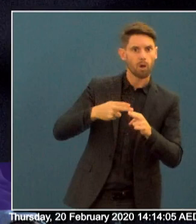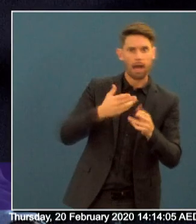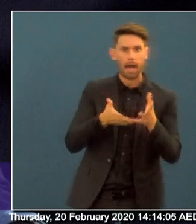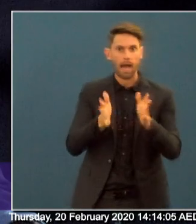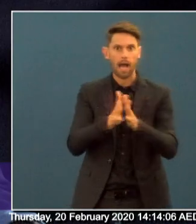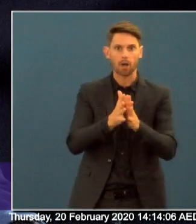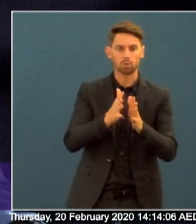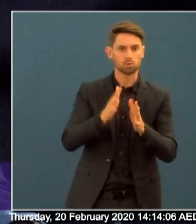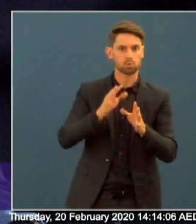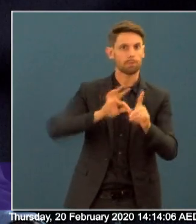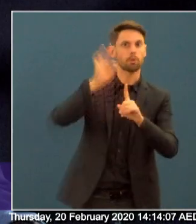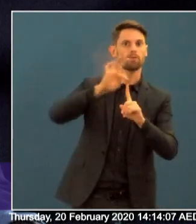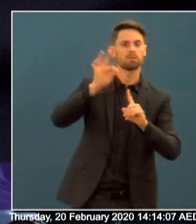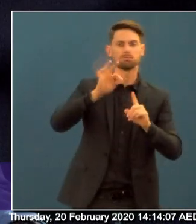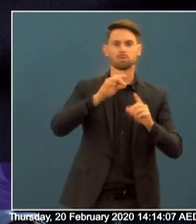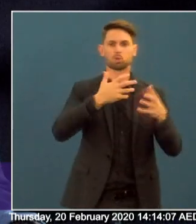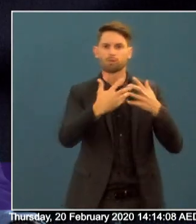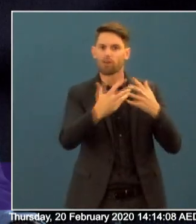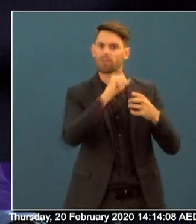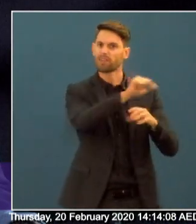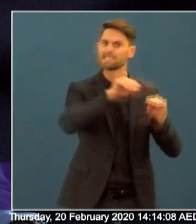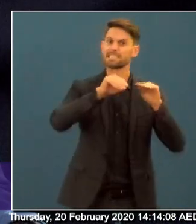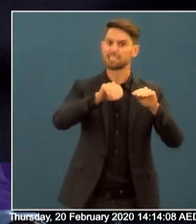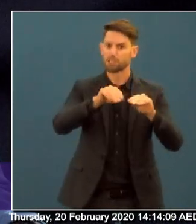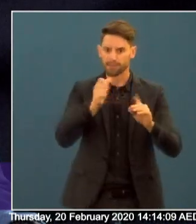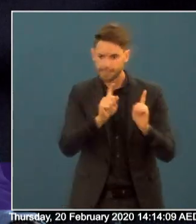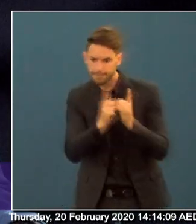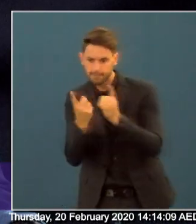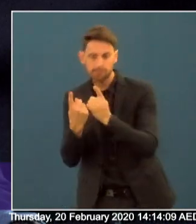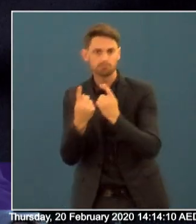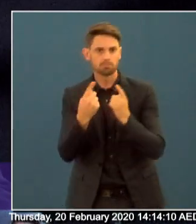across the country. And there's no current —